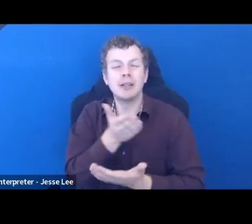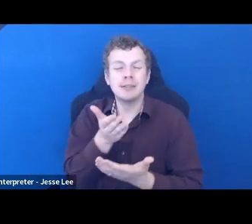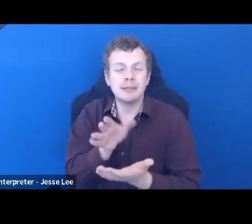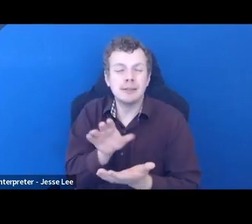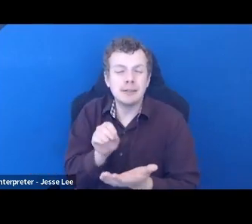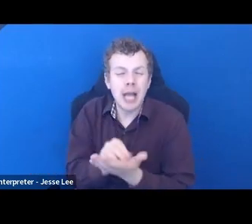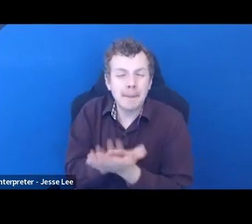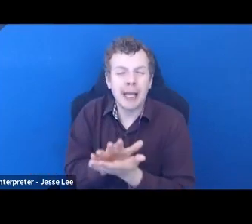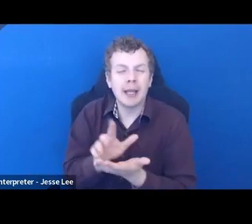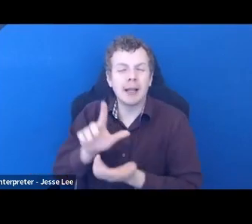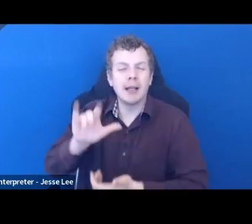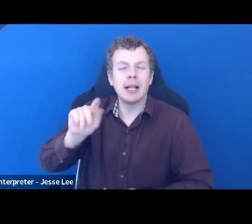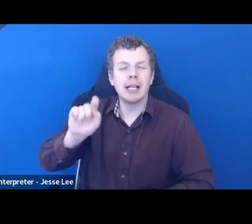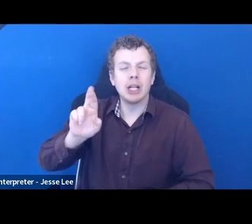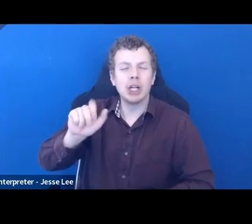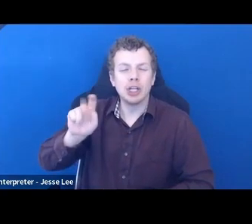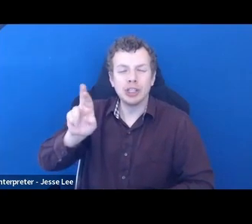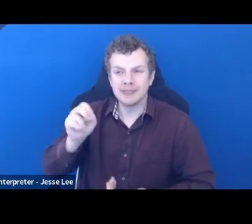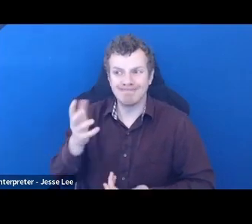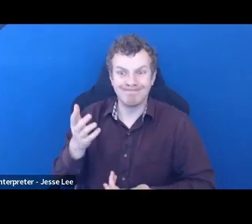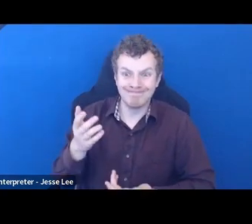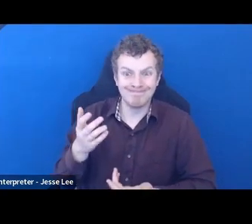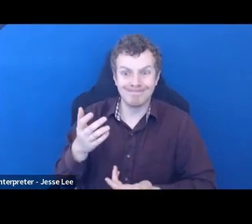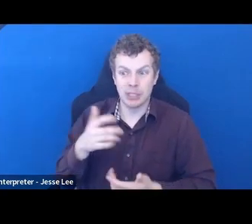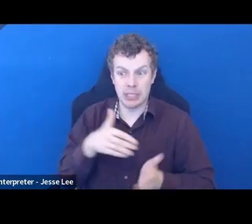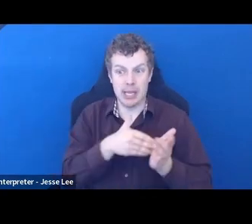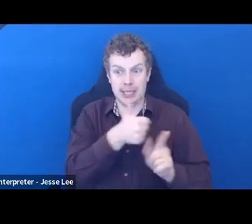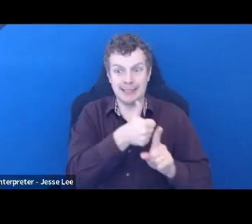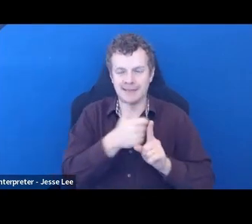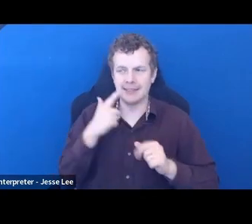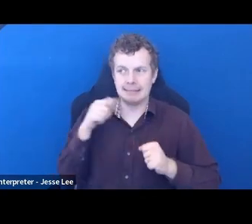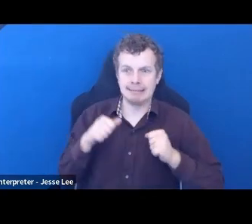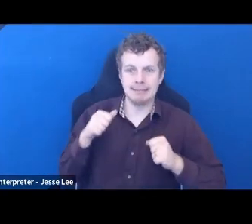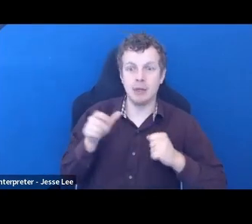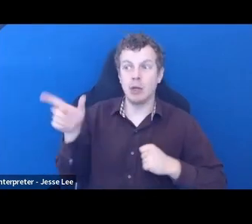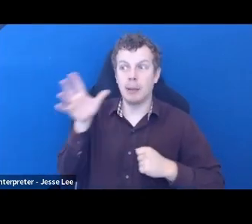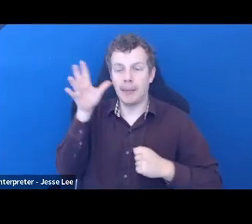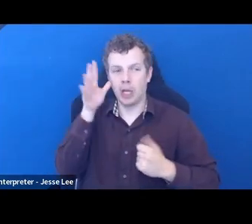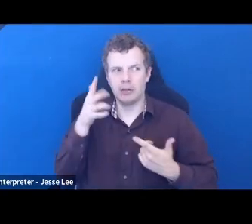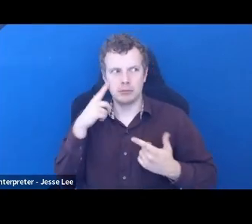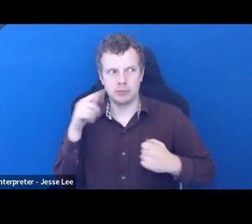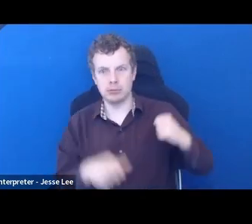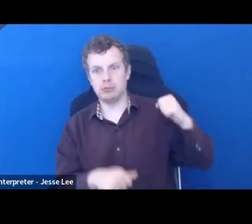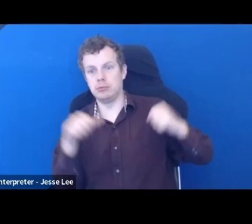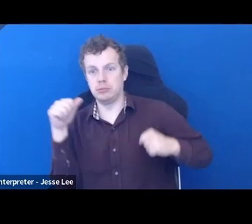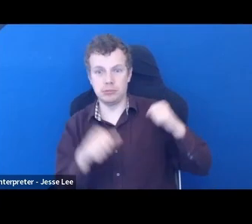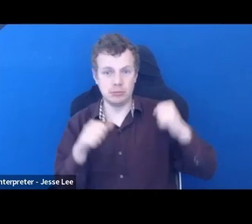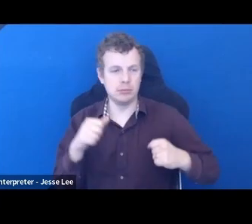And so this uncertainty then influences the parents uncertainty and ability to make those decisions for their family.